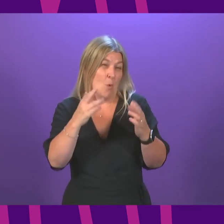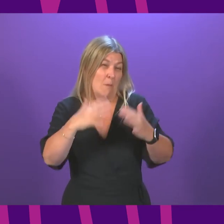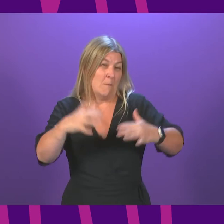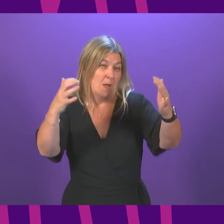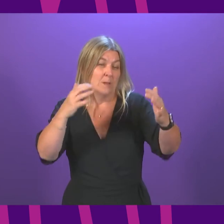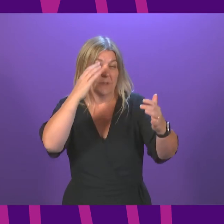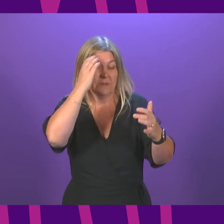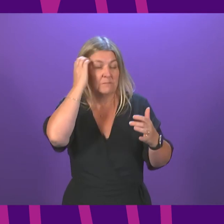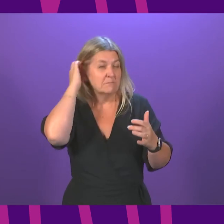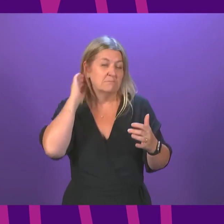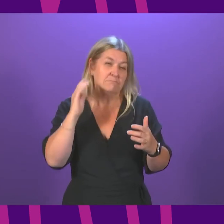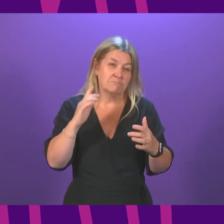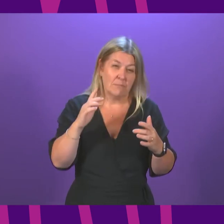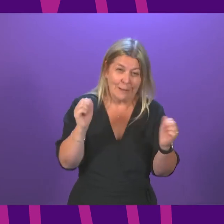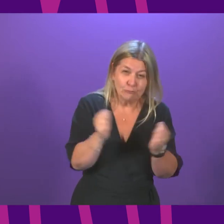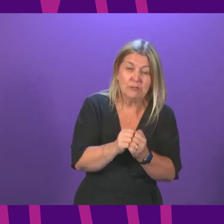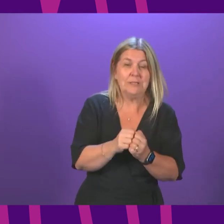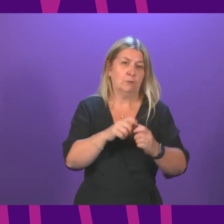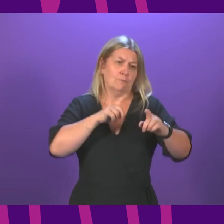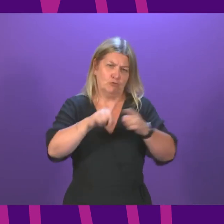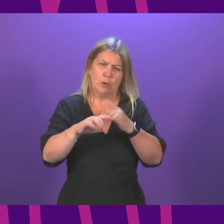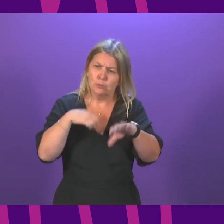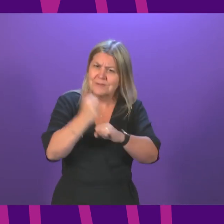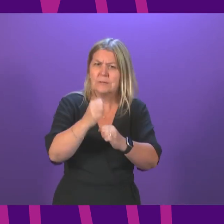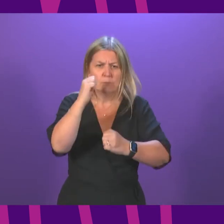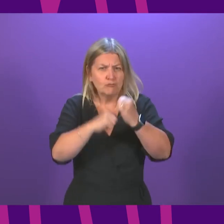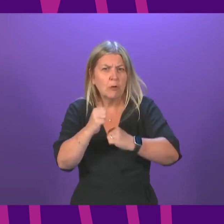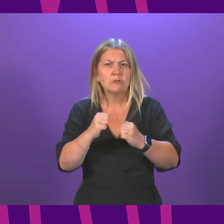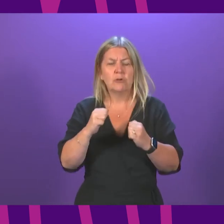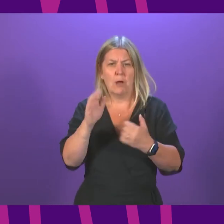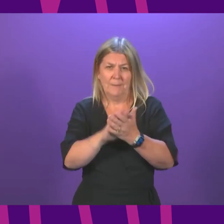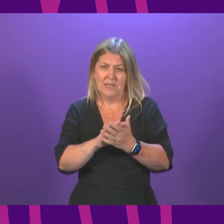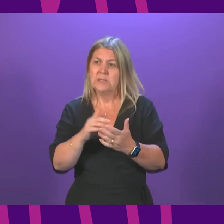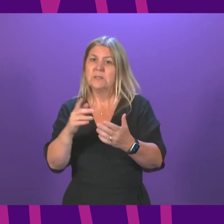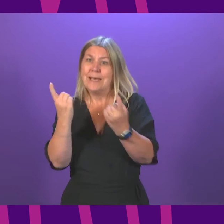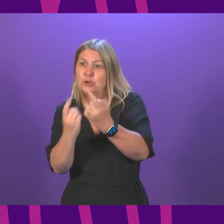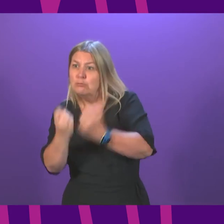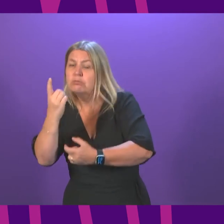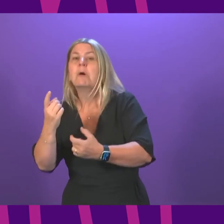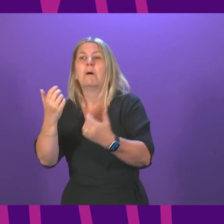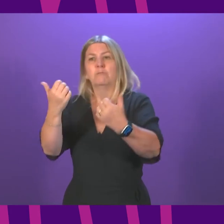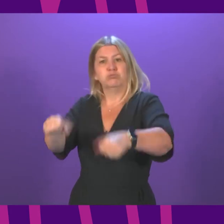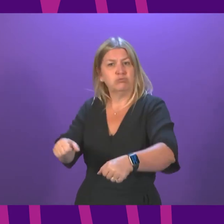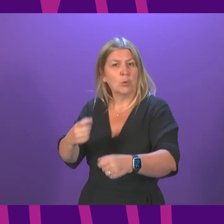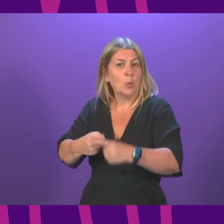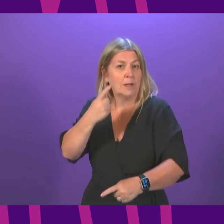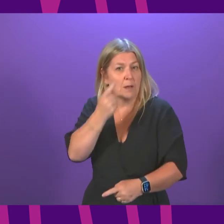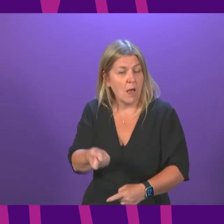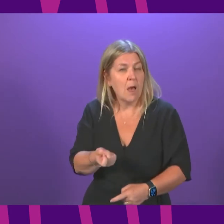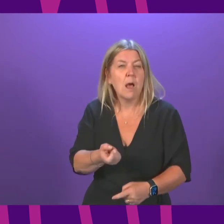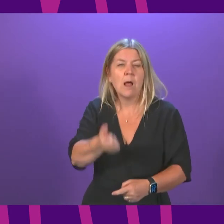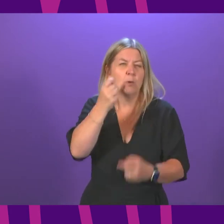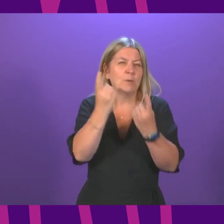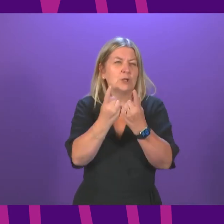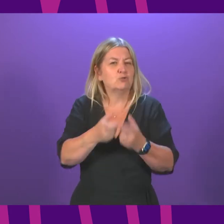a proposition that addresses the issues that Gillian Mackay and Jackie Baillie raised yesterday.